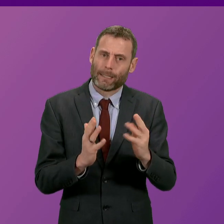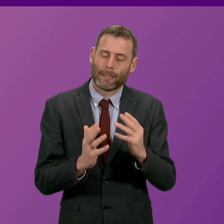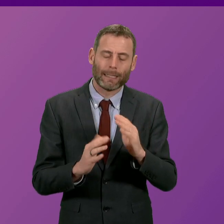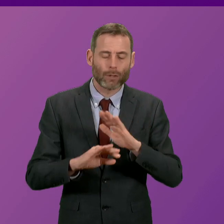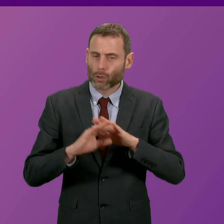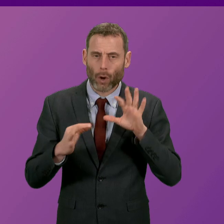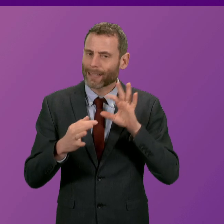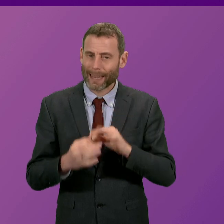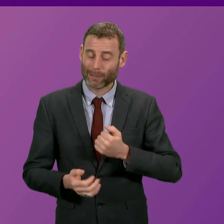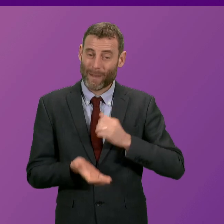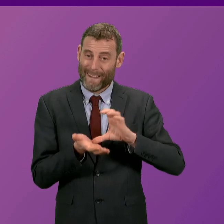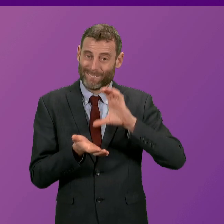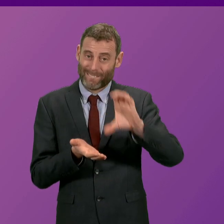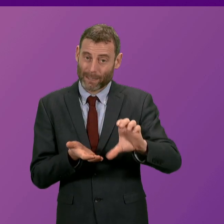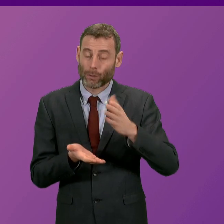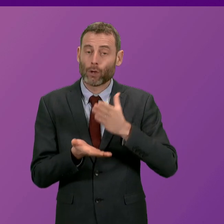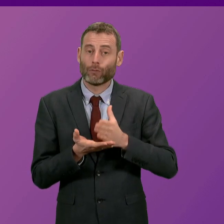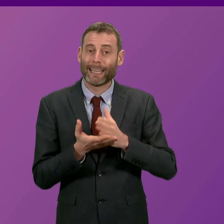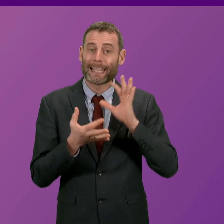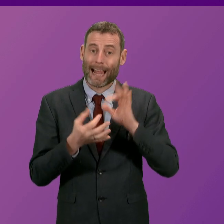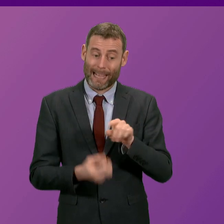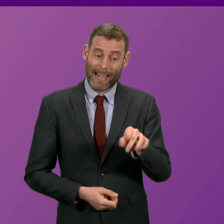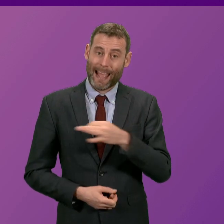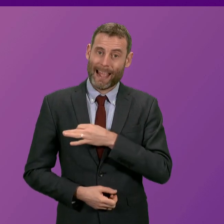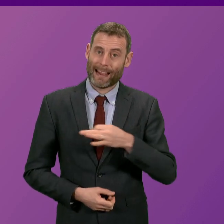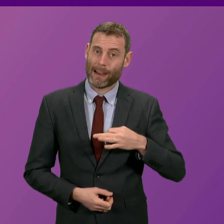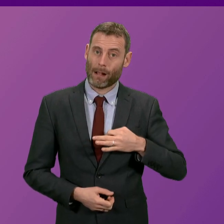It is a question not of investment but of the clinical safety of the service that is